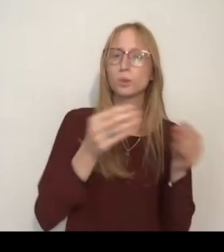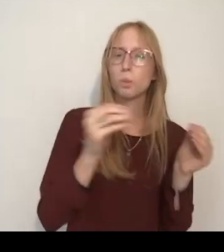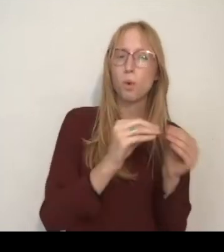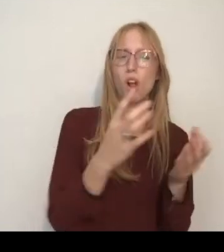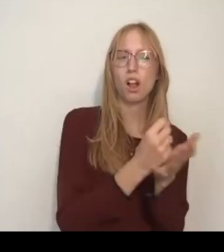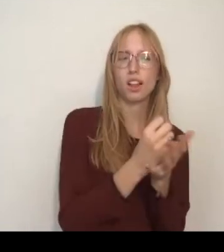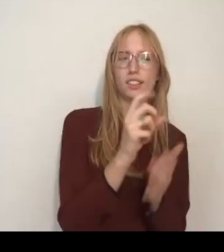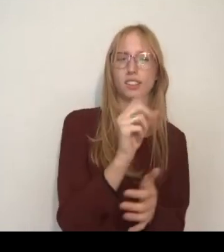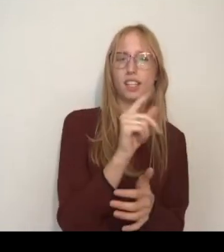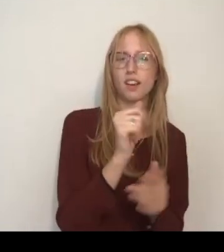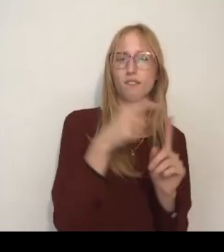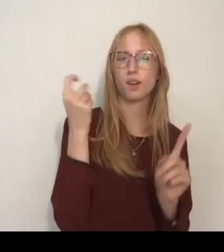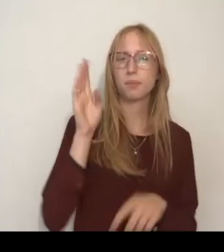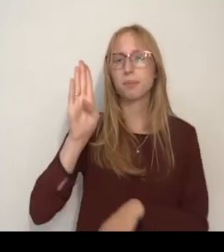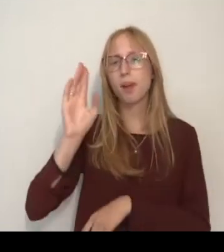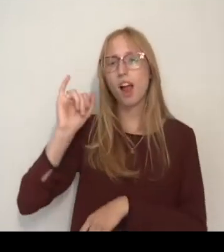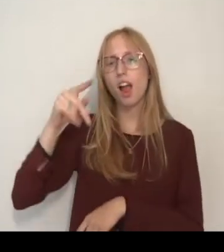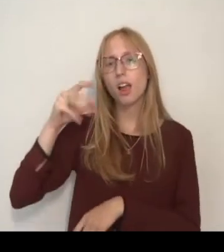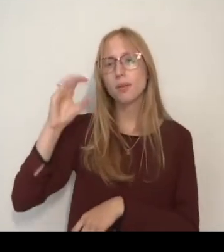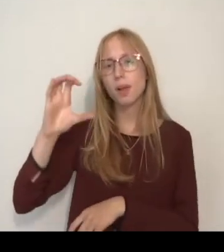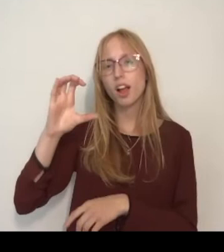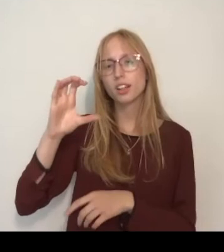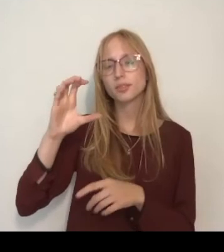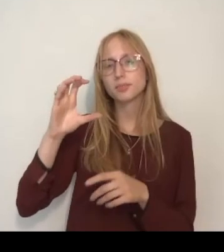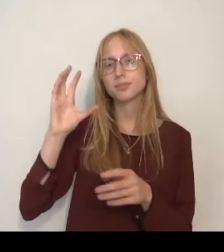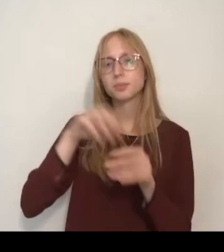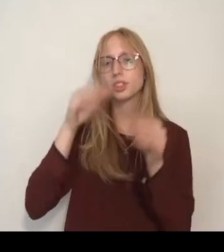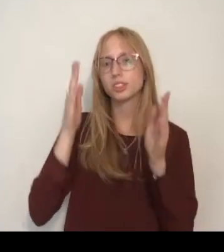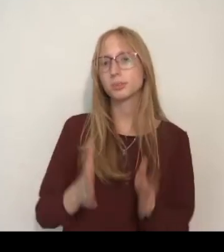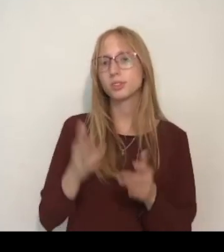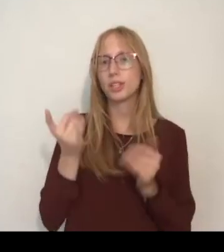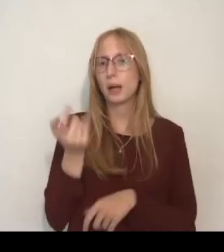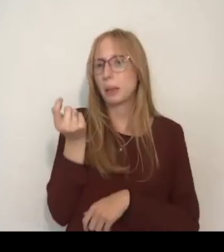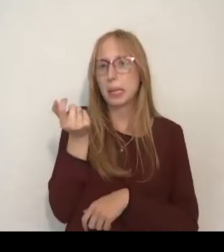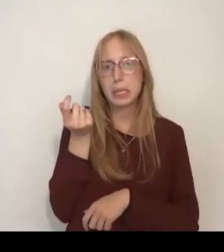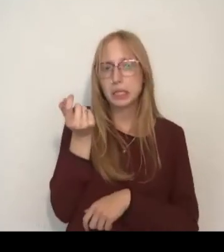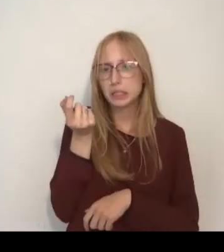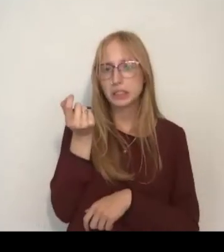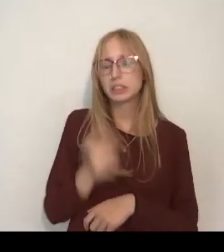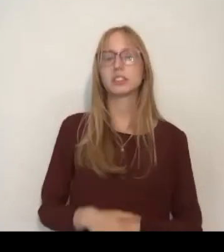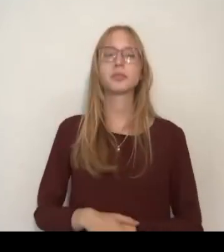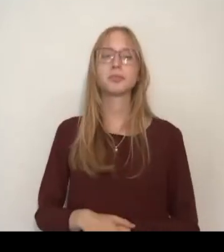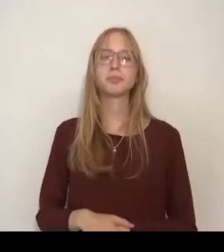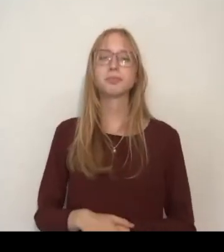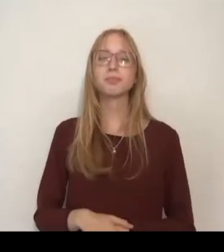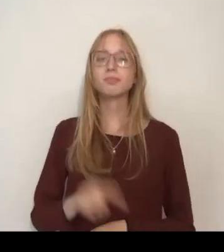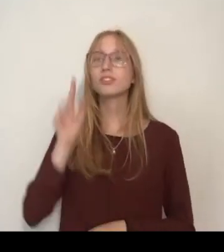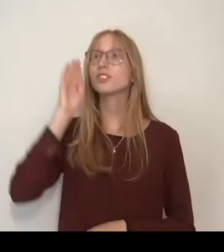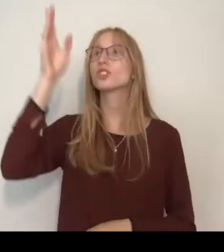and also focus more on getting data from minority populations since it isn't representative of the national population.